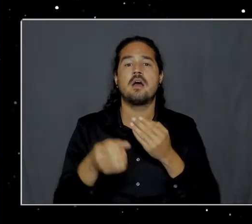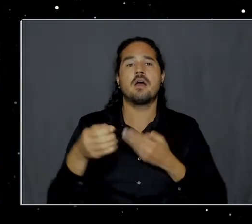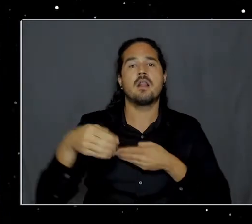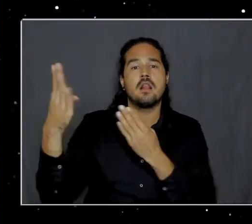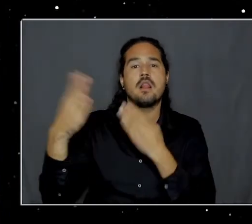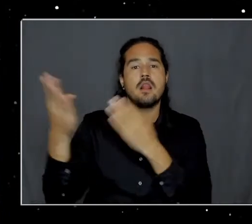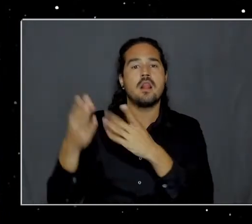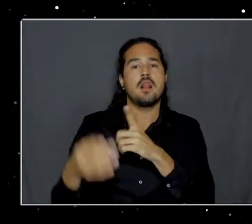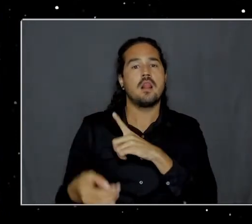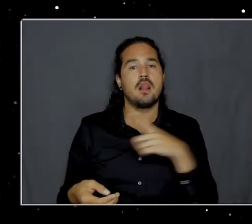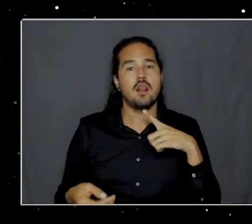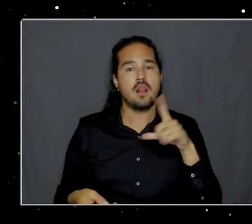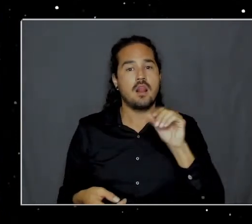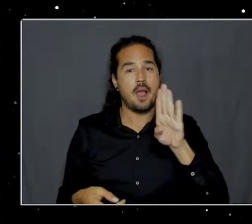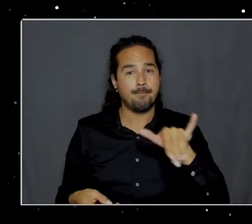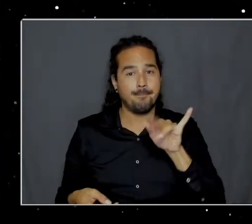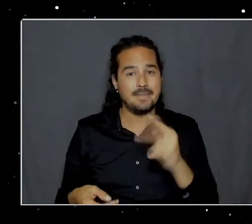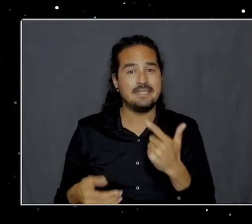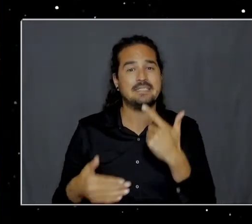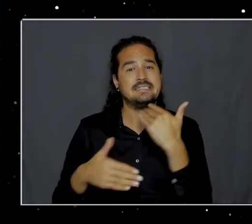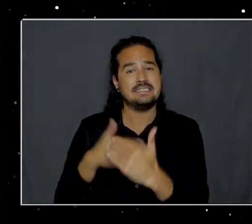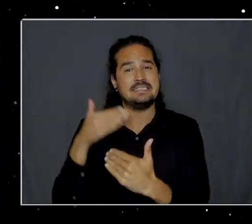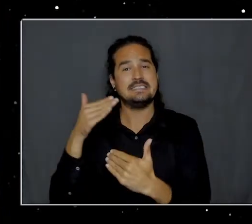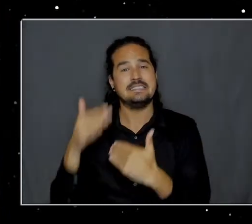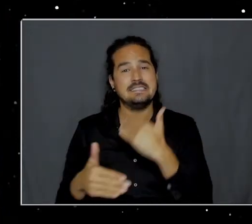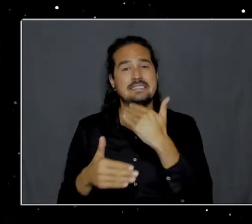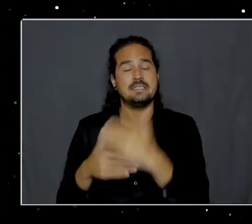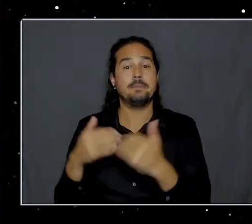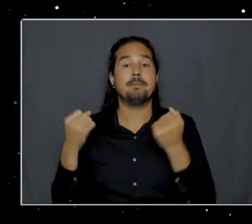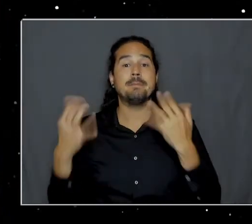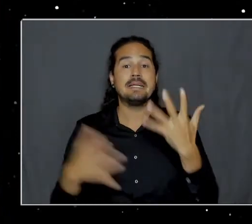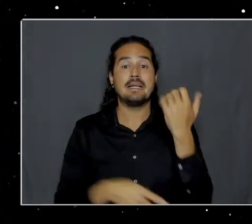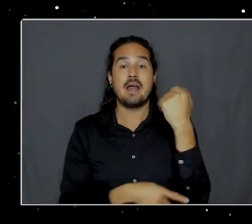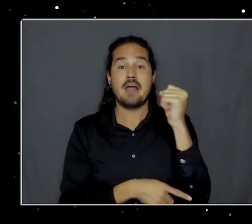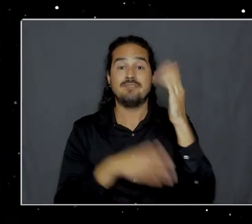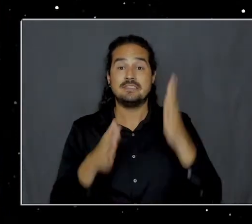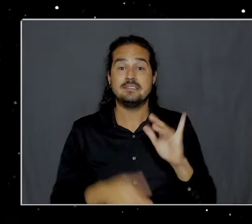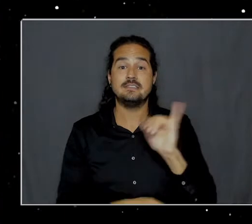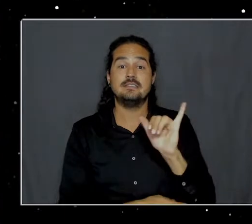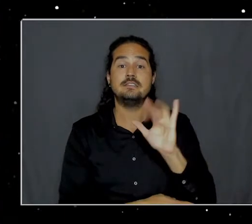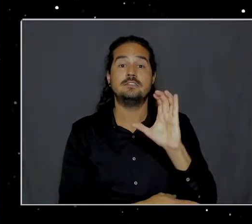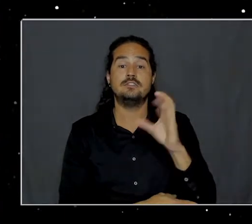WAS ACTIVISTS LIKE CHARLENE TETERS, WHO TRAILBLAZED LONG